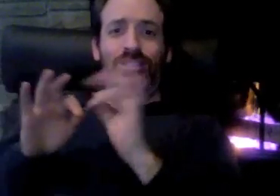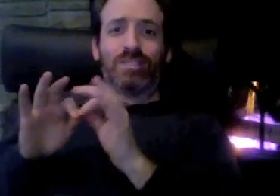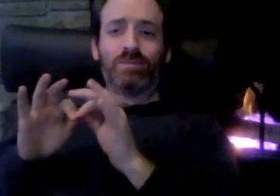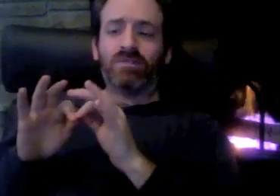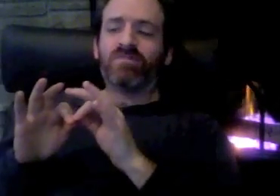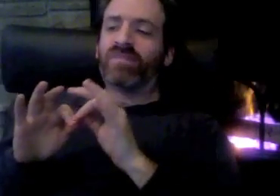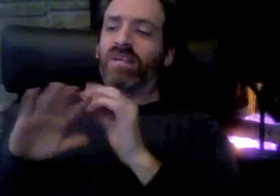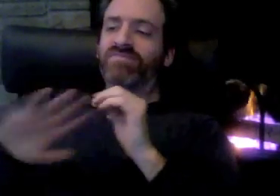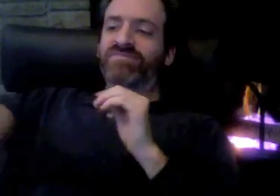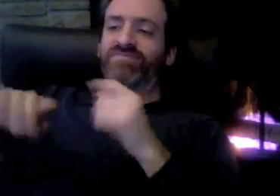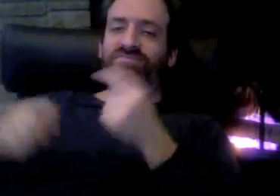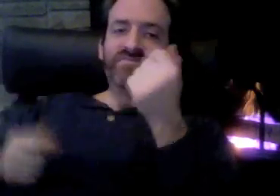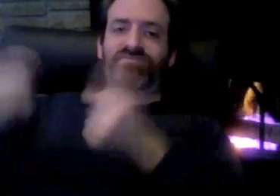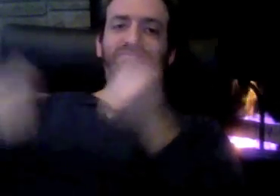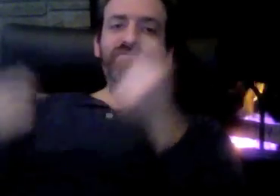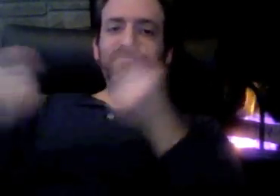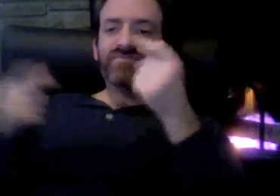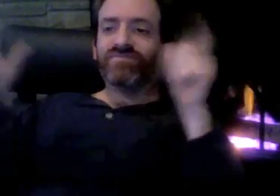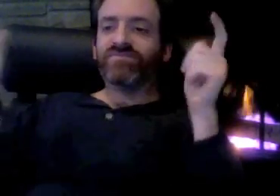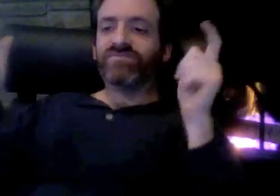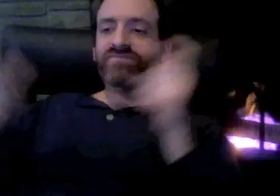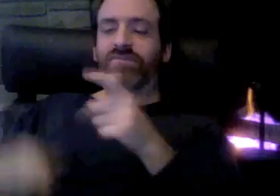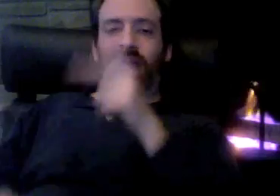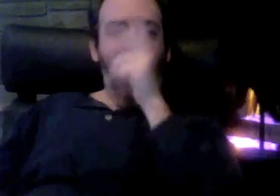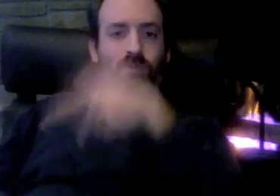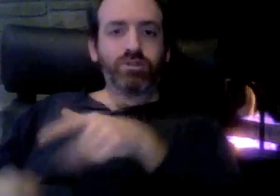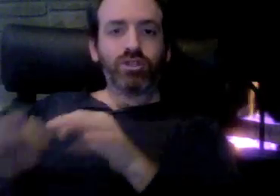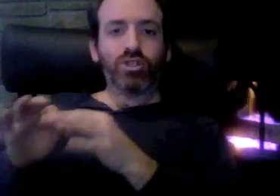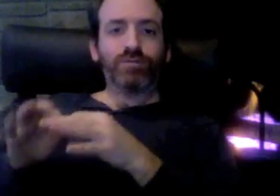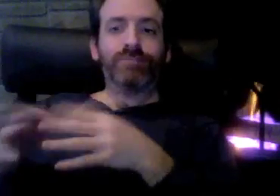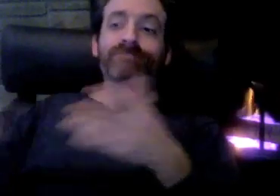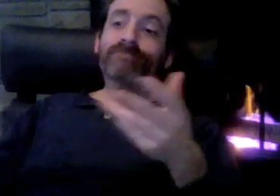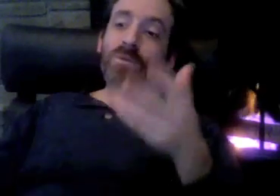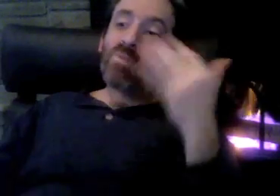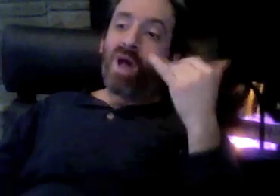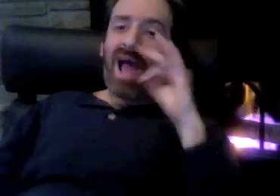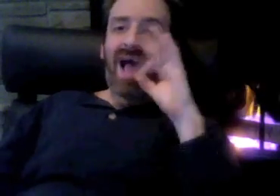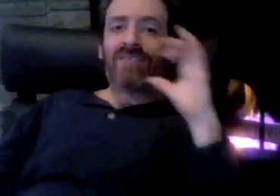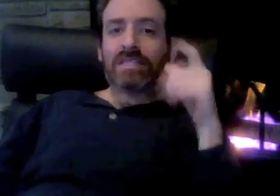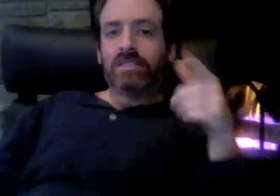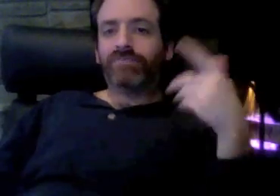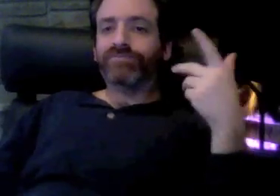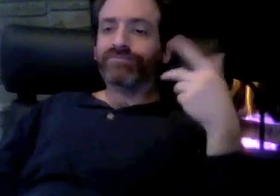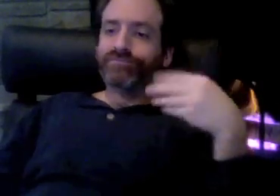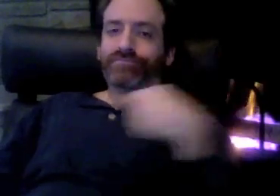Other possibility, Providers would change their quality of interpreting services due to not being able to afford staffing.